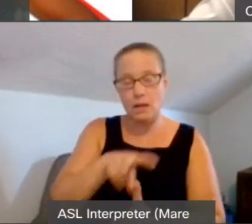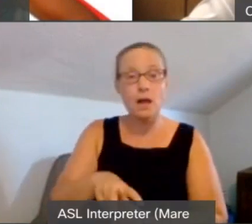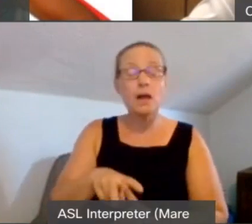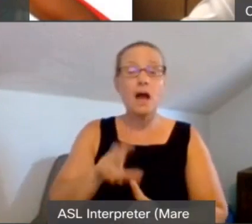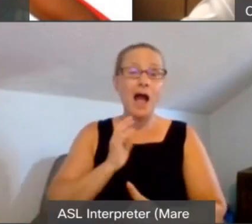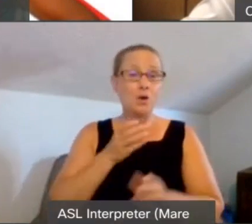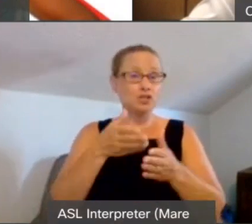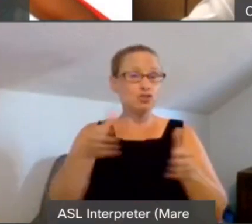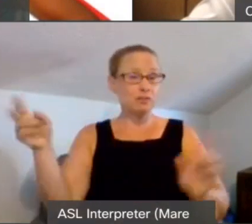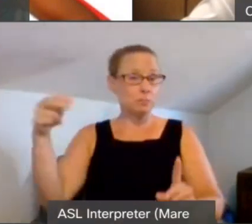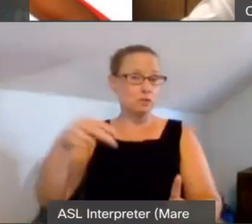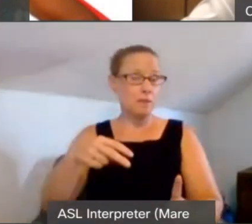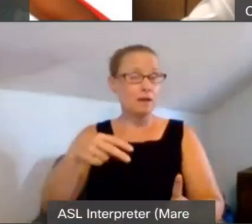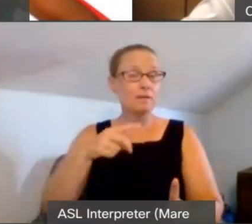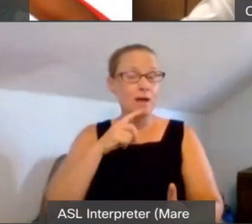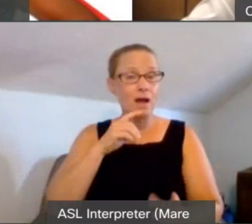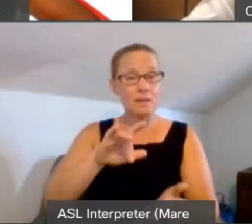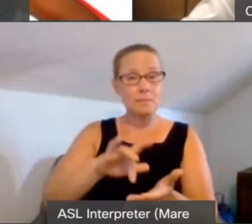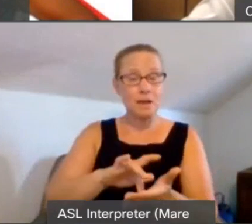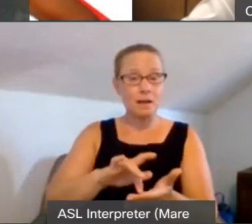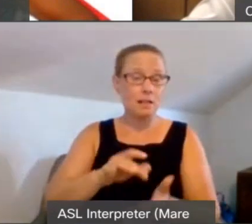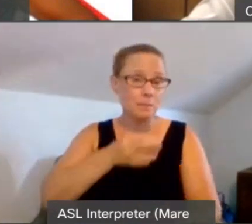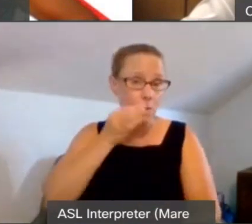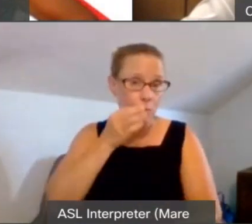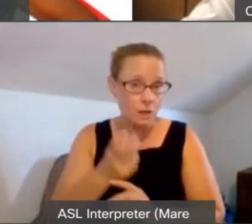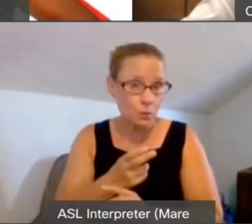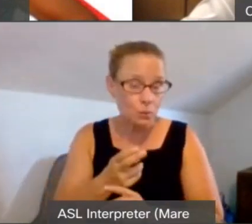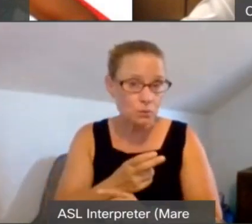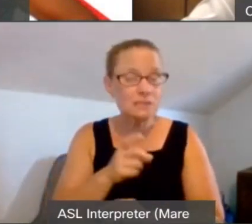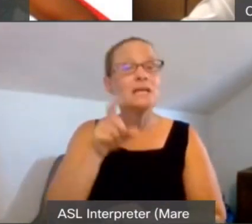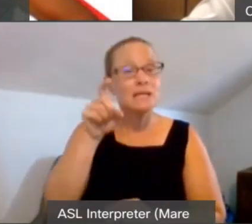is that there needs to be an independent medical evidence